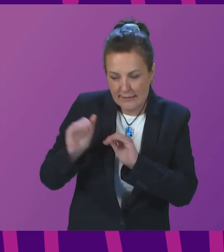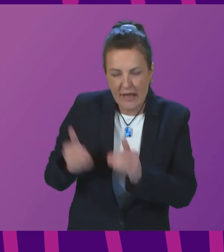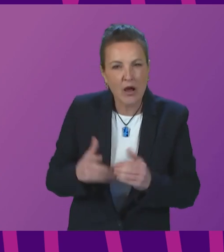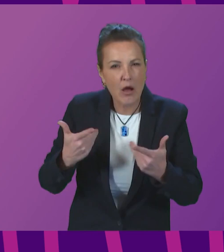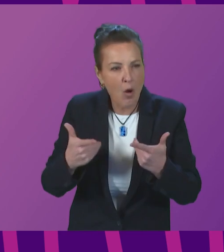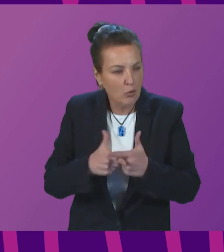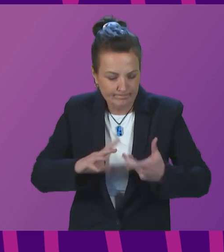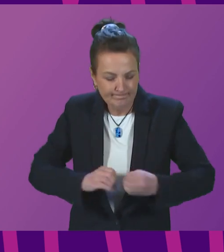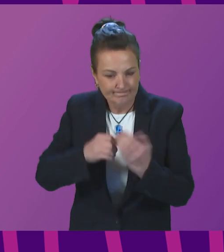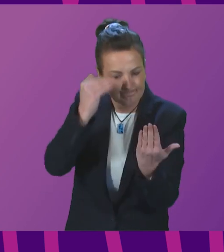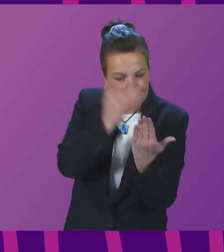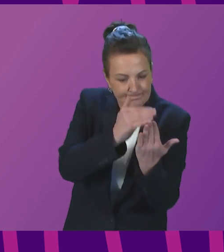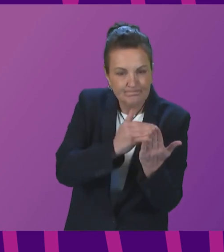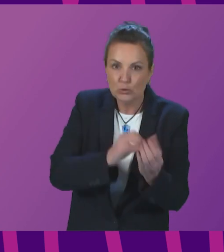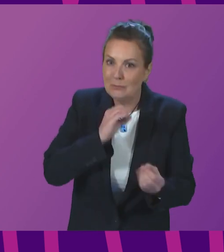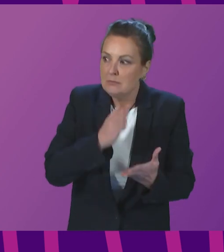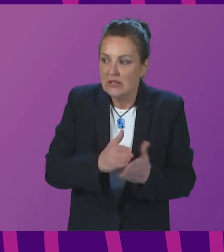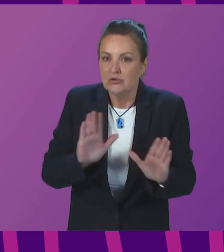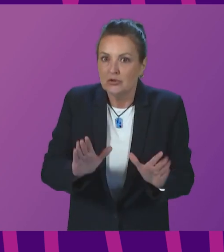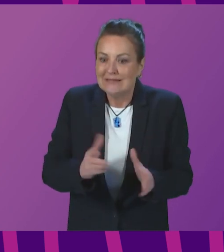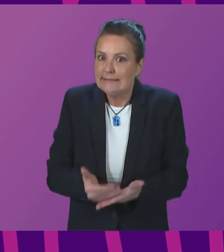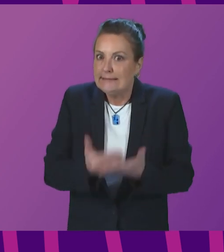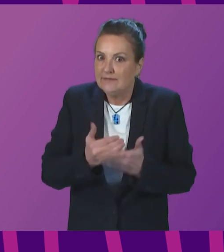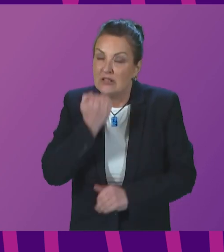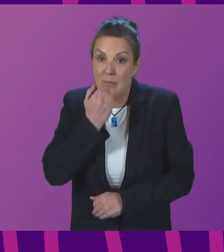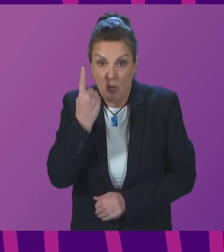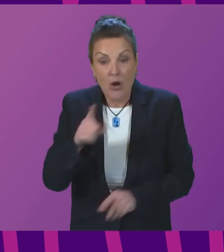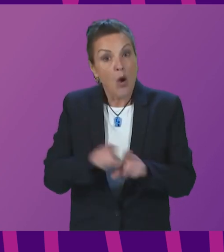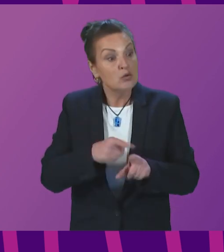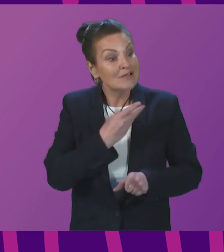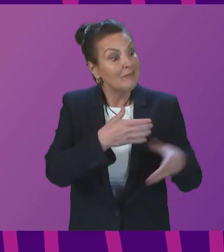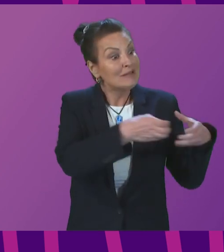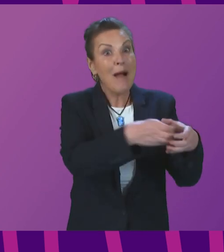is in place and that we, and the partners with whom we are working, can take account